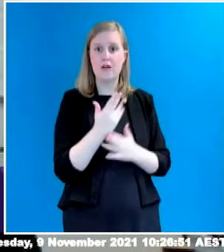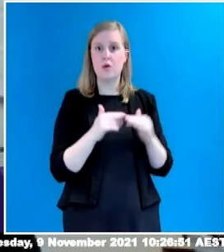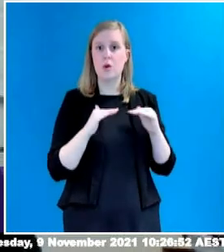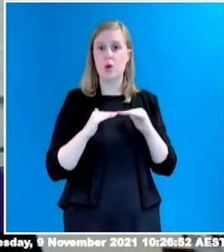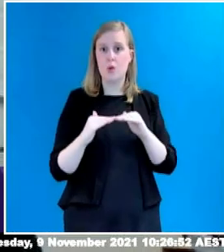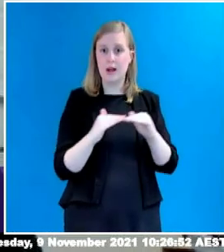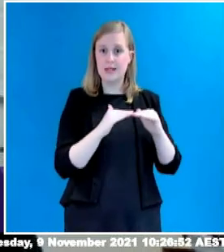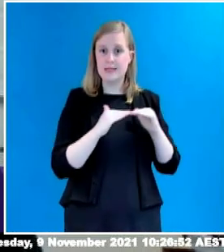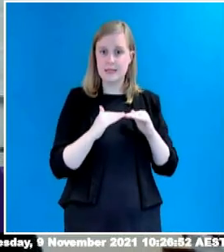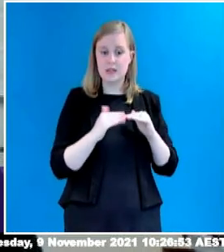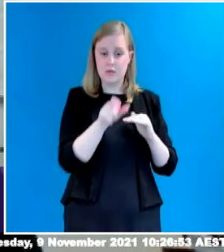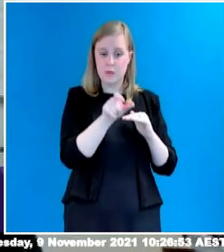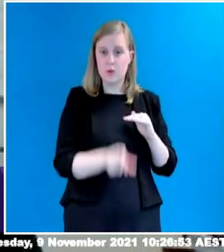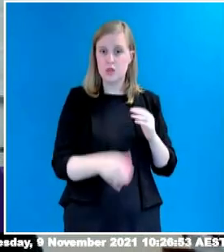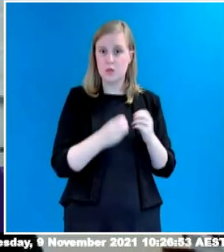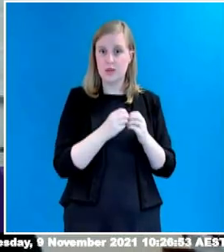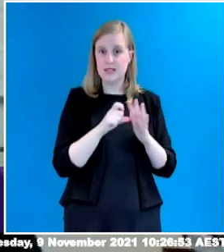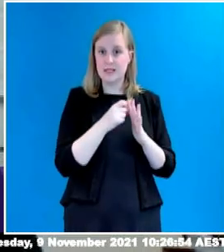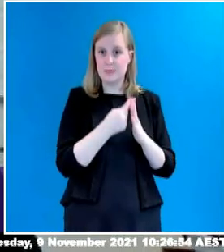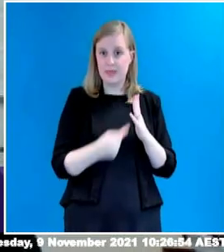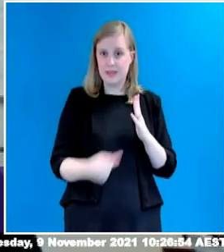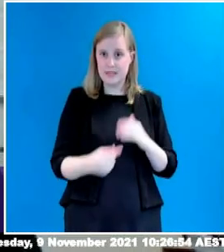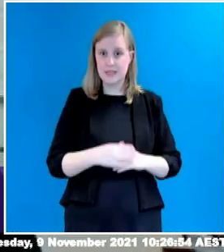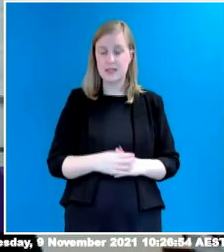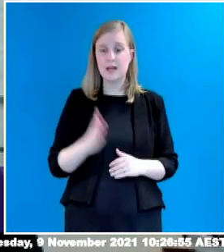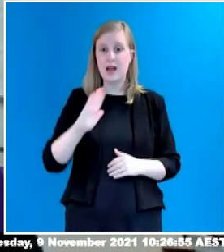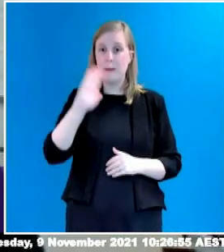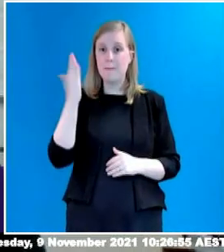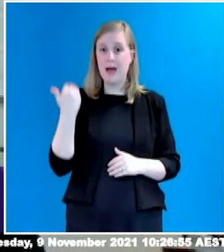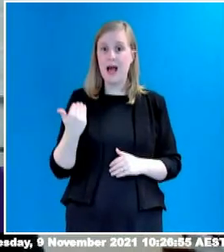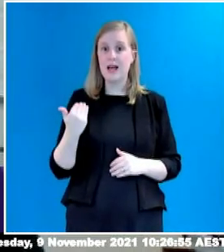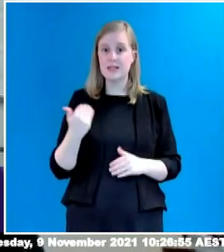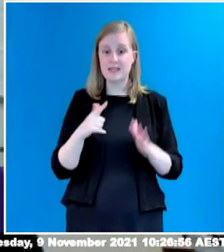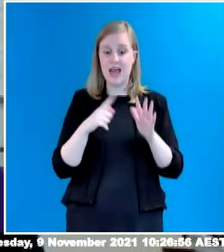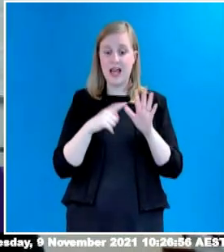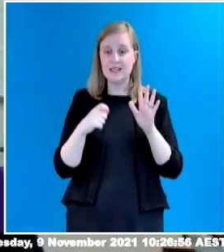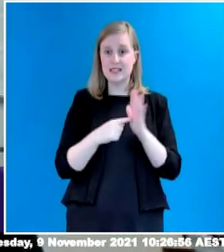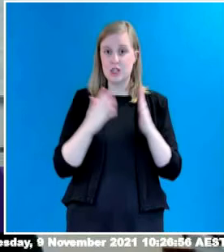When we were looking at the amendments to the legislation to enable us to take